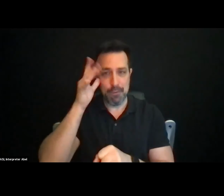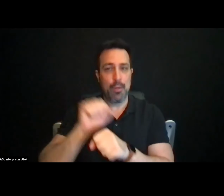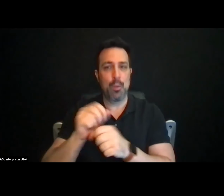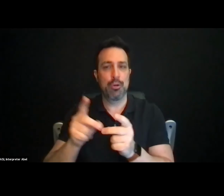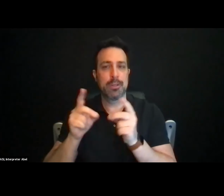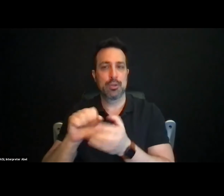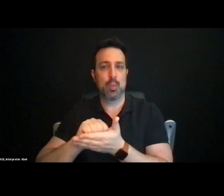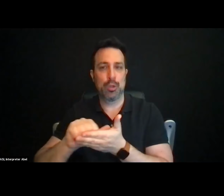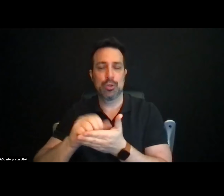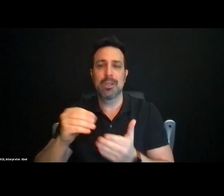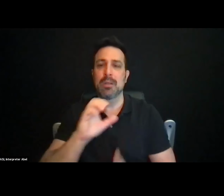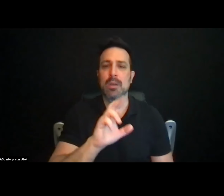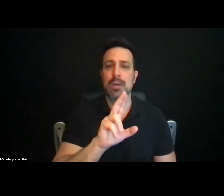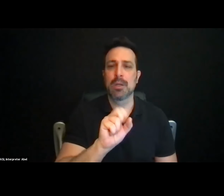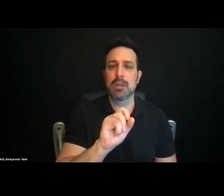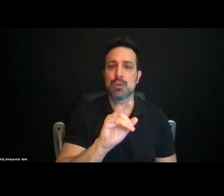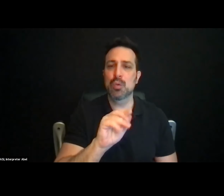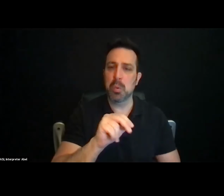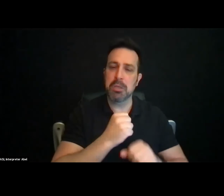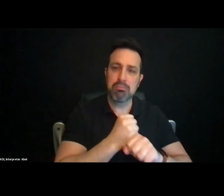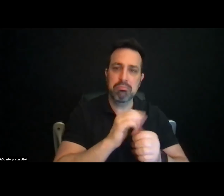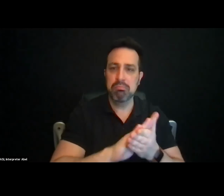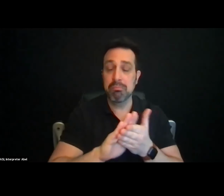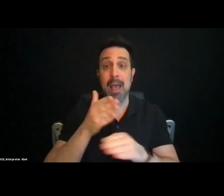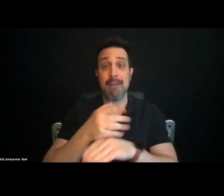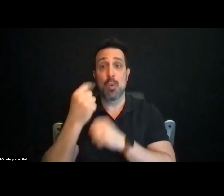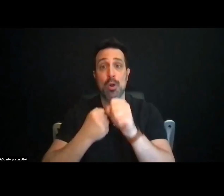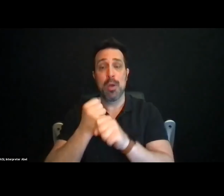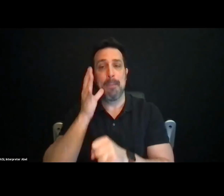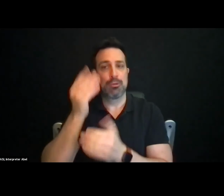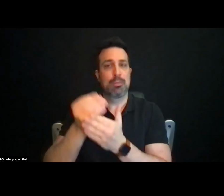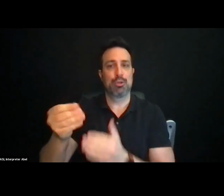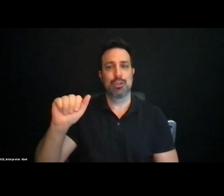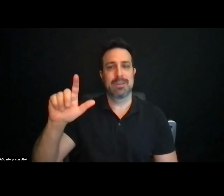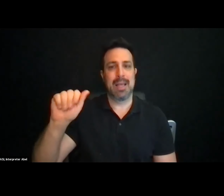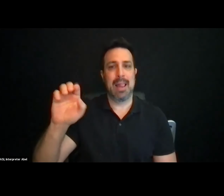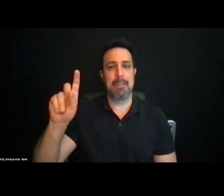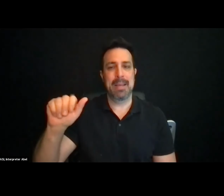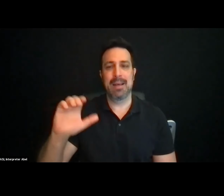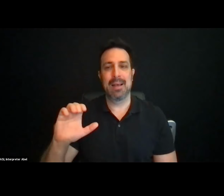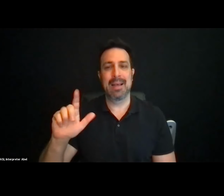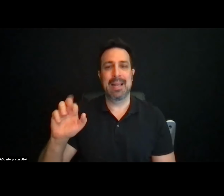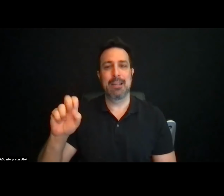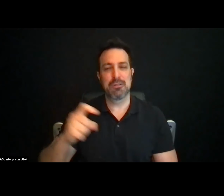immigrants, my parents work with their hands because they weren't fluent in English. Our first year my dad worked as a